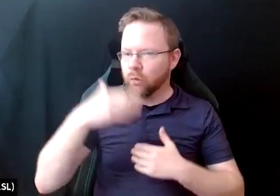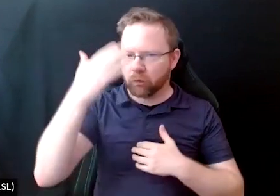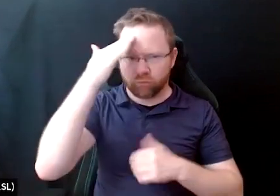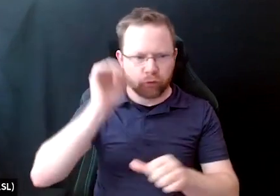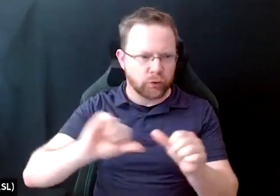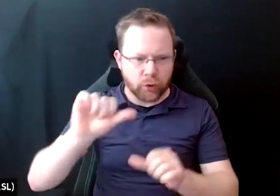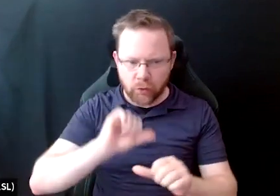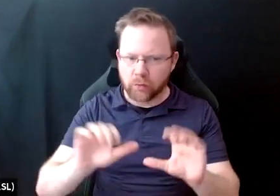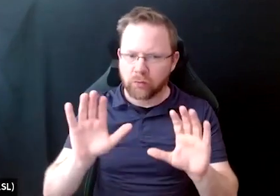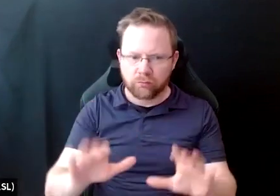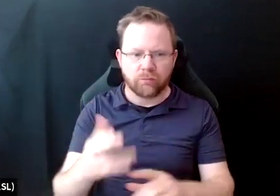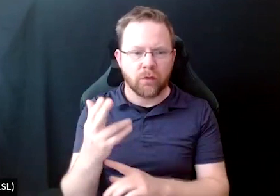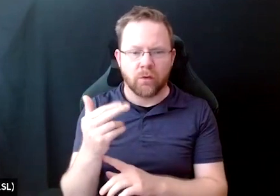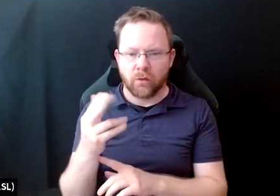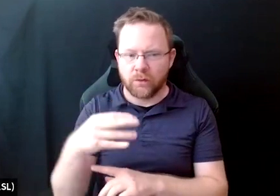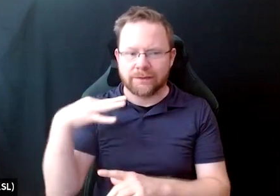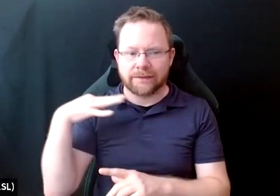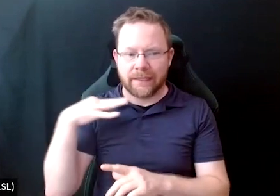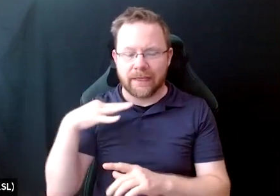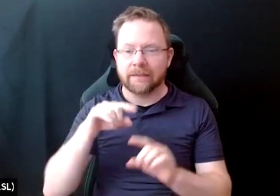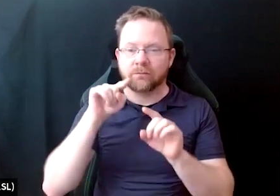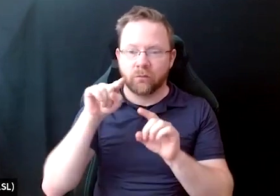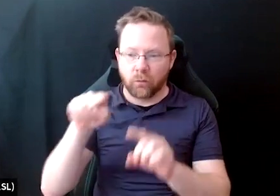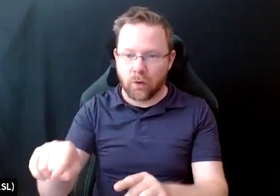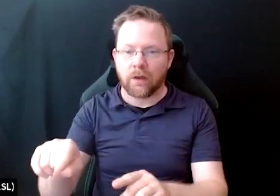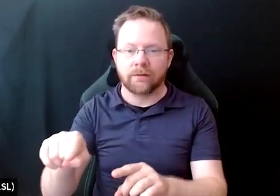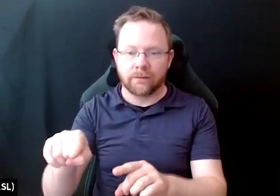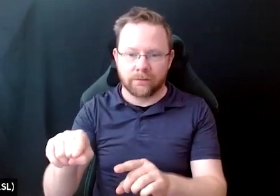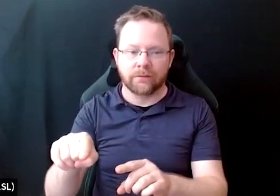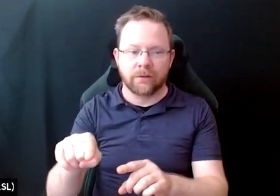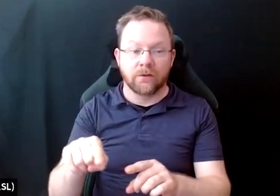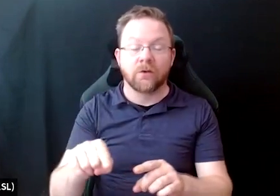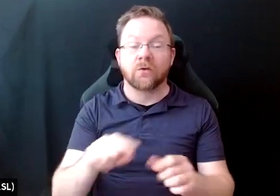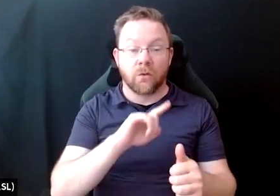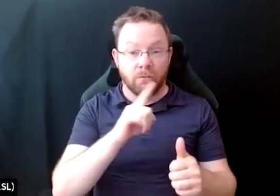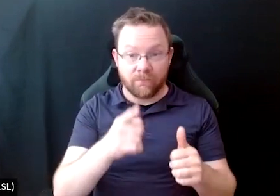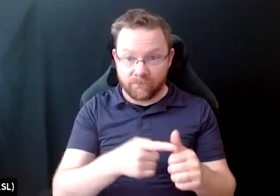There were 13 candidates that passed the first round in-person selection,